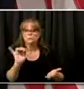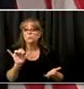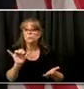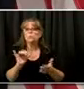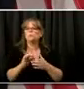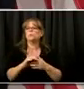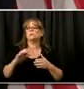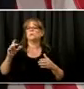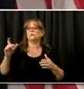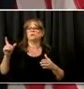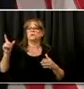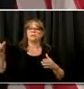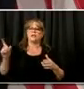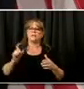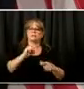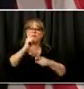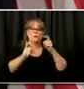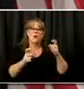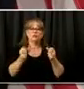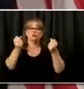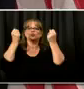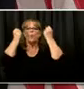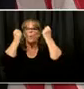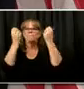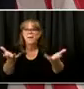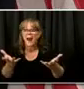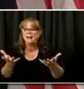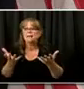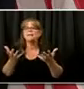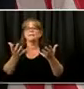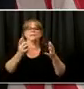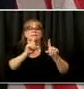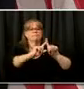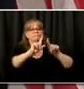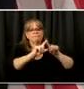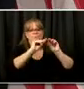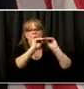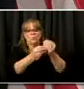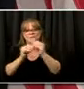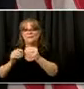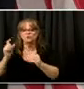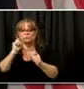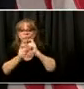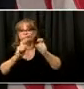visited a dozen or so thanks to mile high united way there is zero overhead associated with this